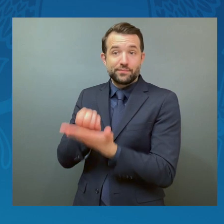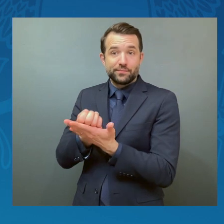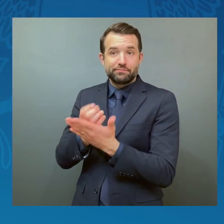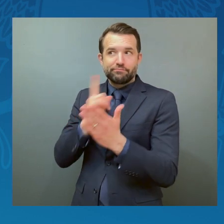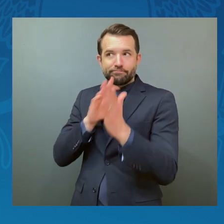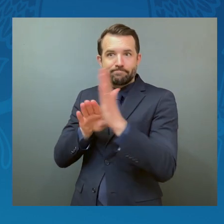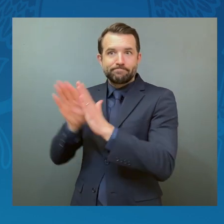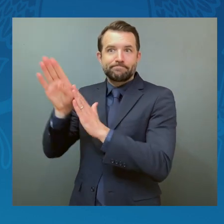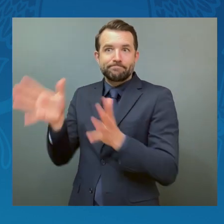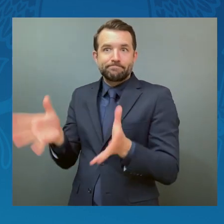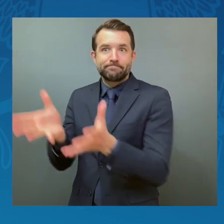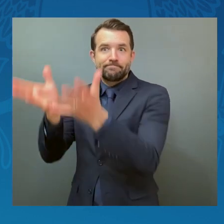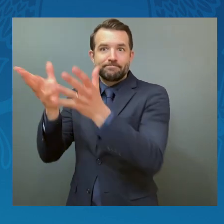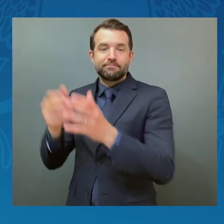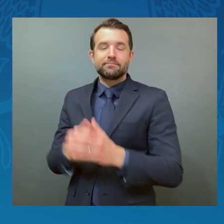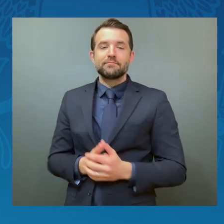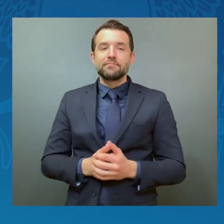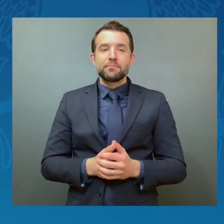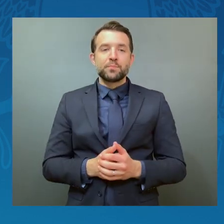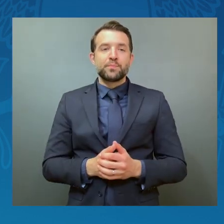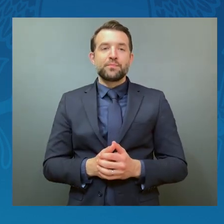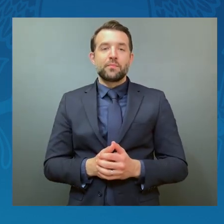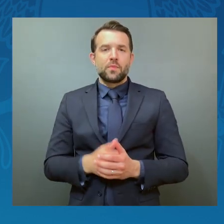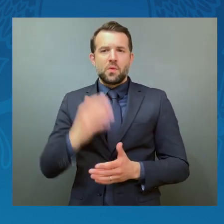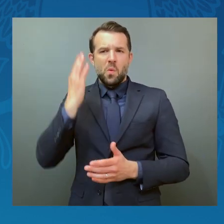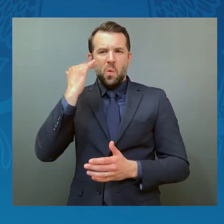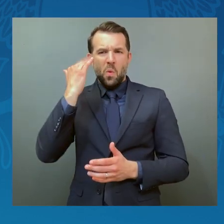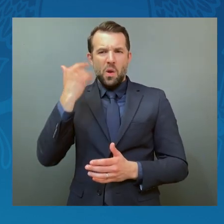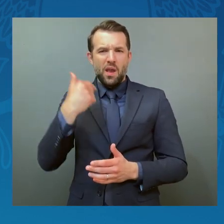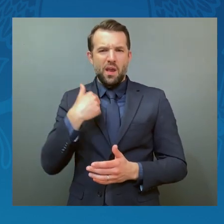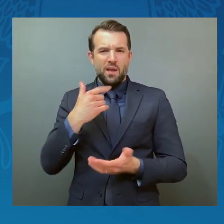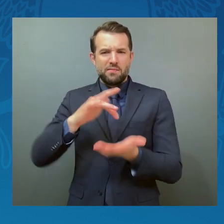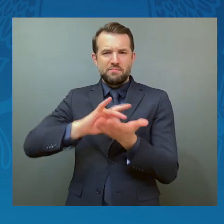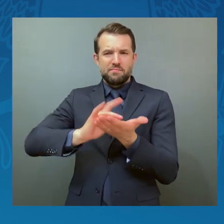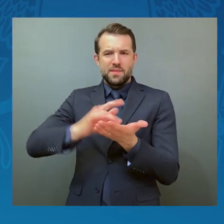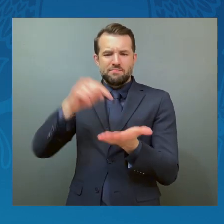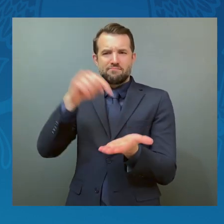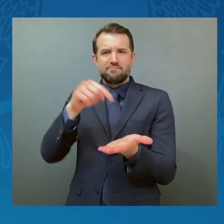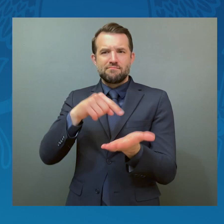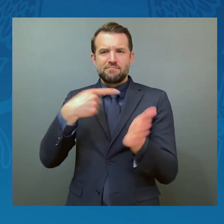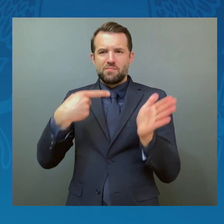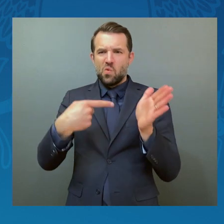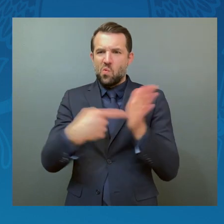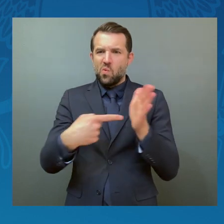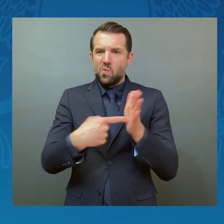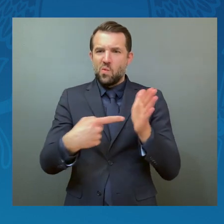we don't choose when and how to accrue it. When that terrible moment comes, when you're in the hospital